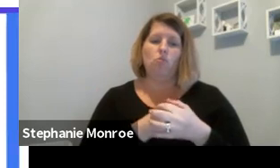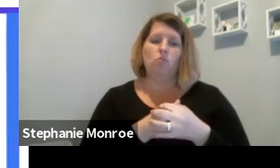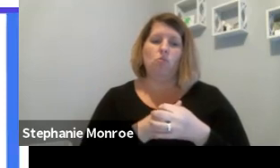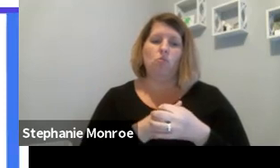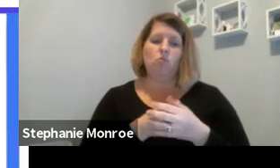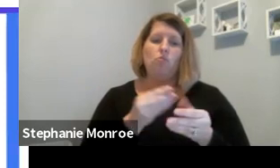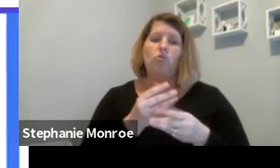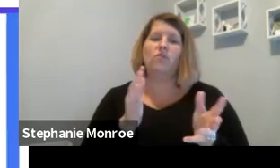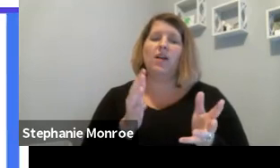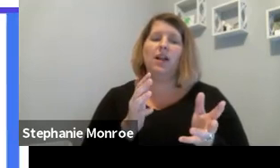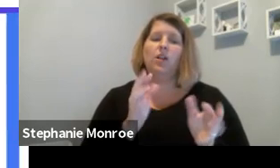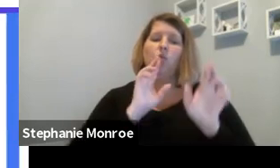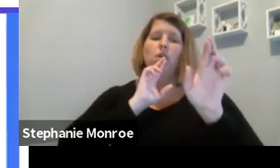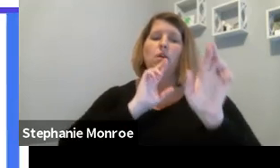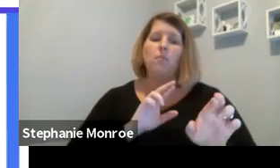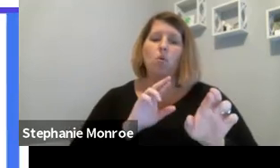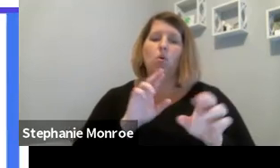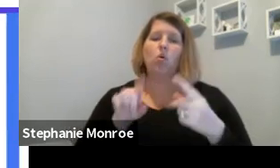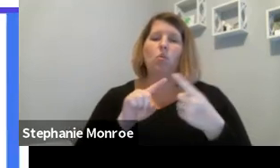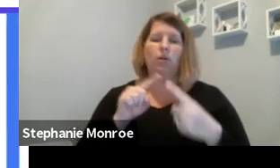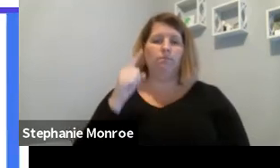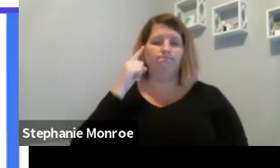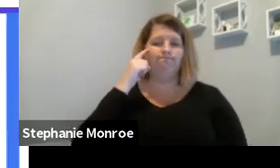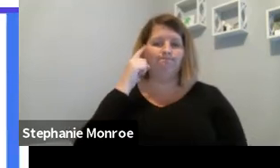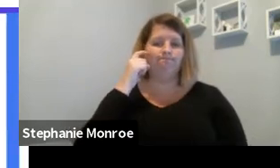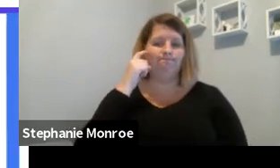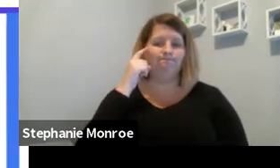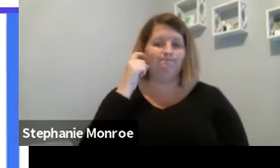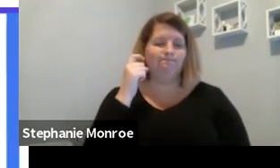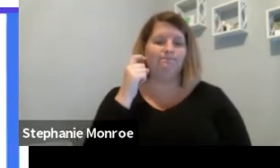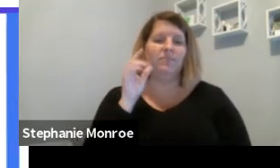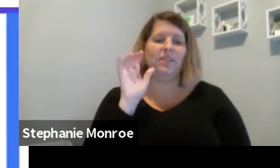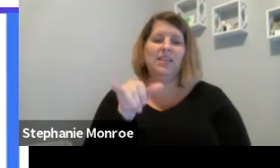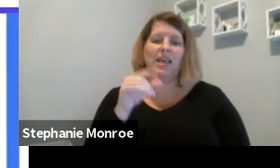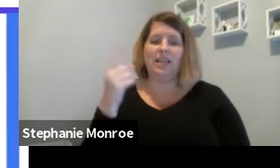a report when we suspect that someone is abusing